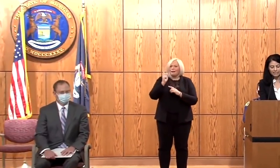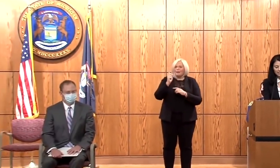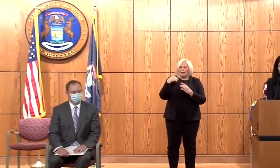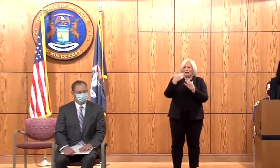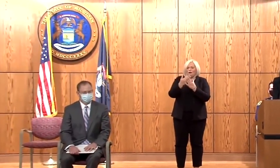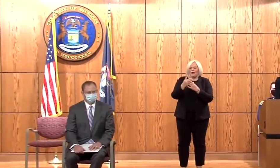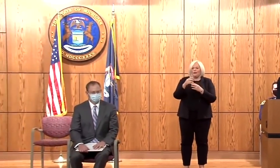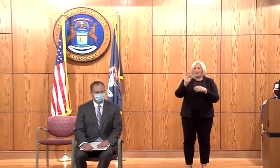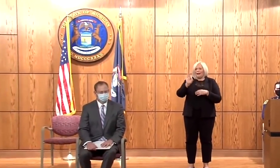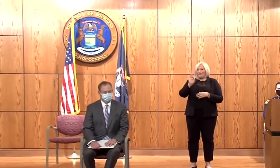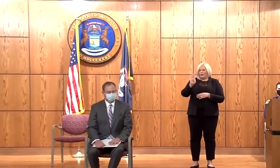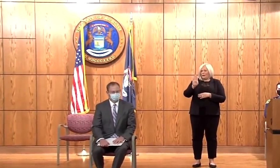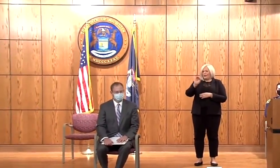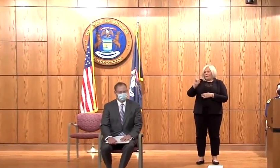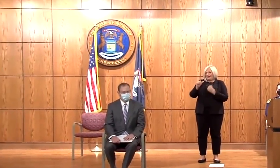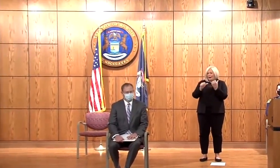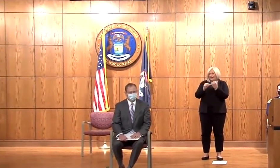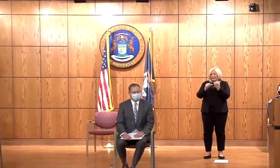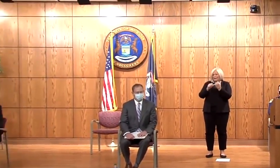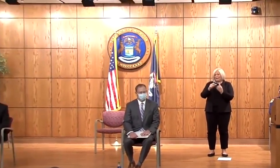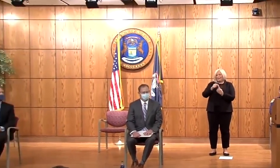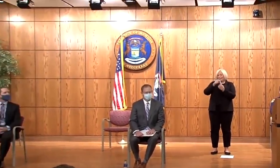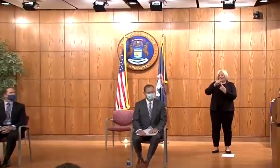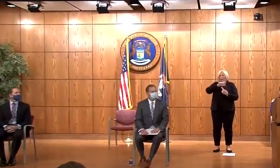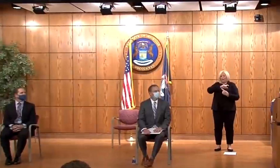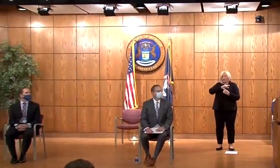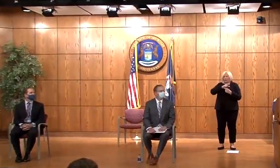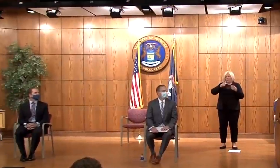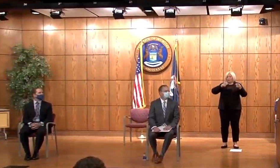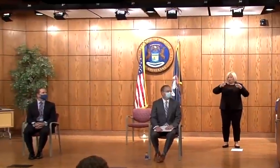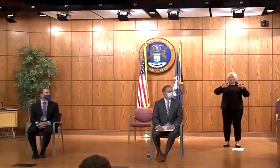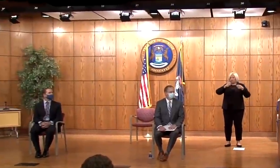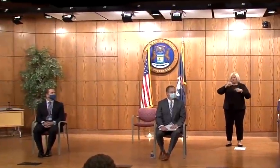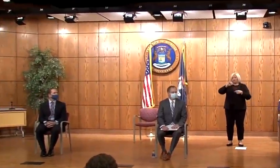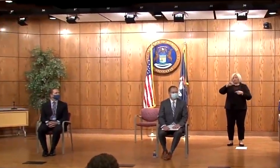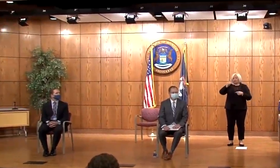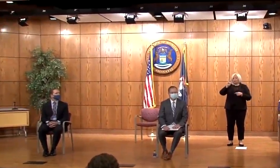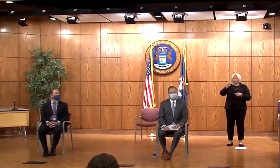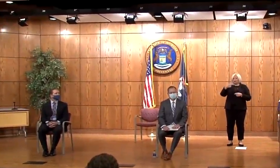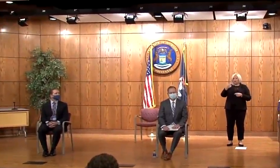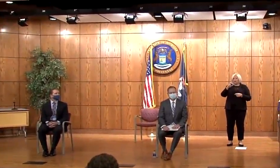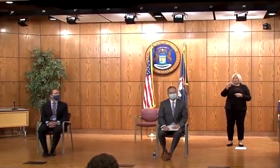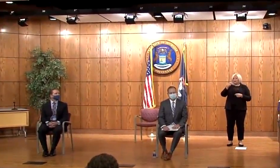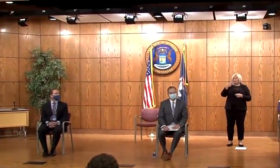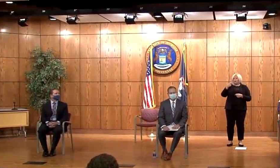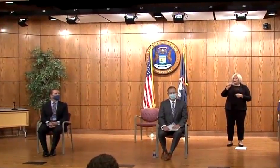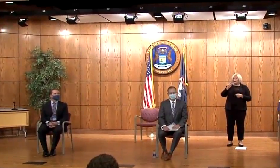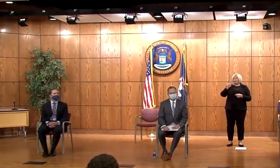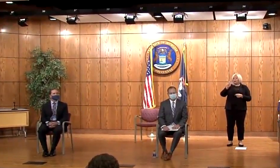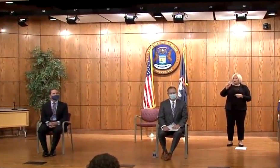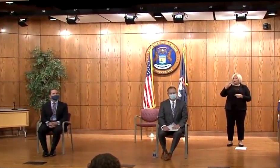DISTRICT OF MICHIGAN, MATTHEW SCHNEIDER. SCHNEIDER. ANY MOMENT NOW WE WILL HAVE THE ANY MOMENT NOW WE WILL HAVE THE FBI ASSISTANT SPECIAL AGENT IN